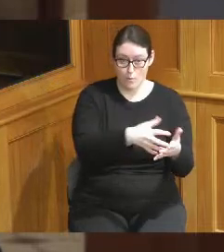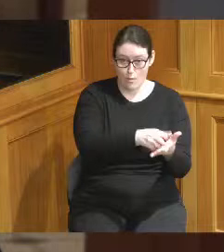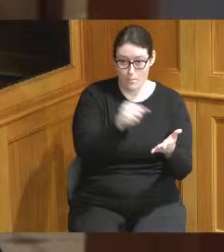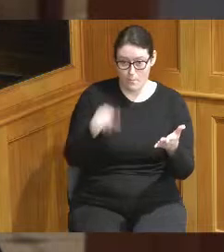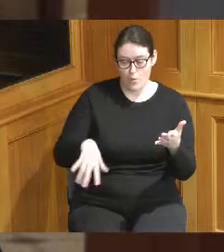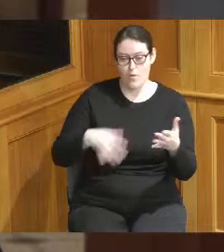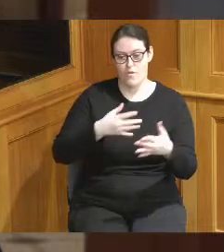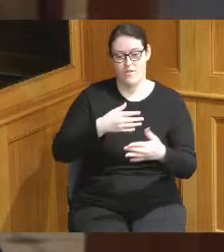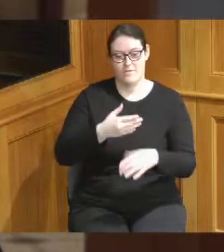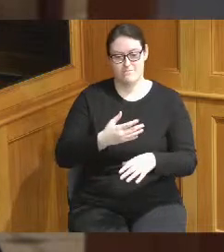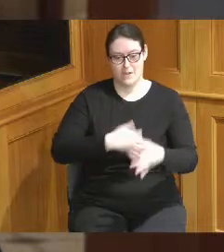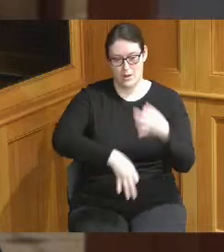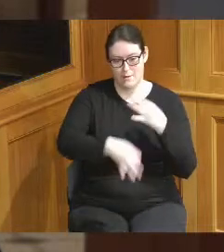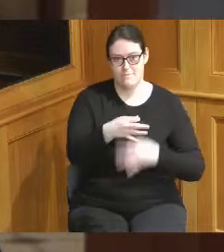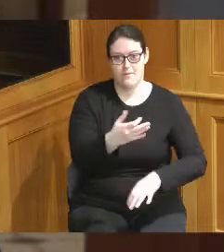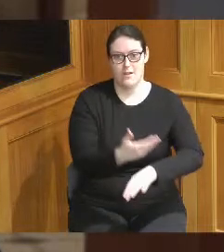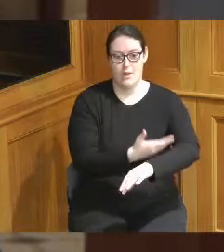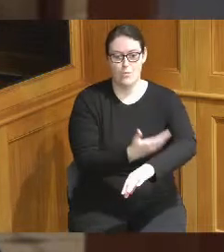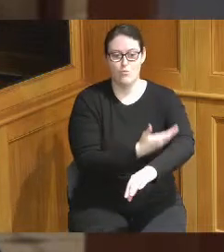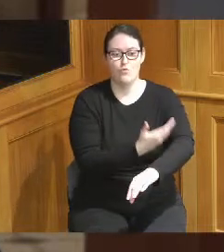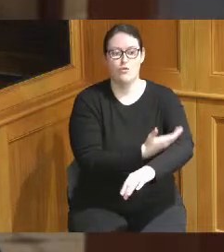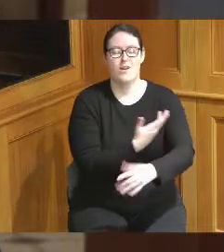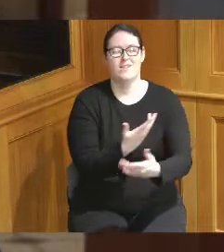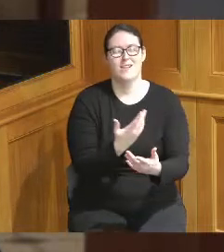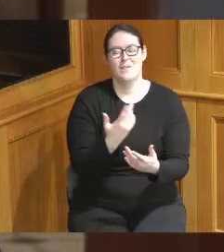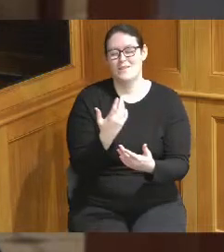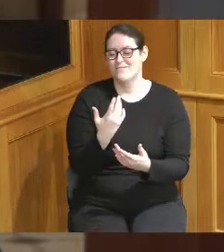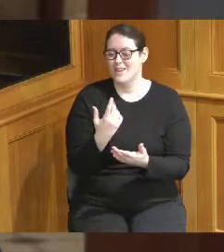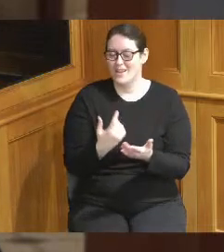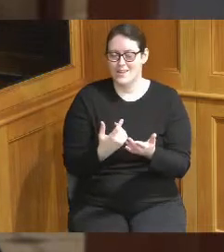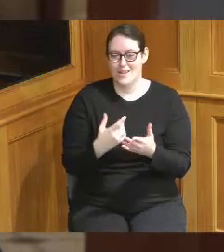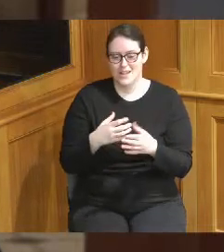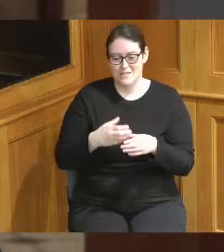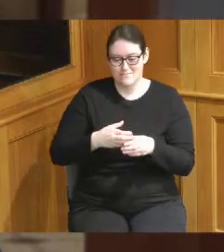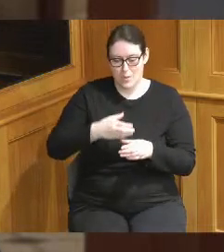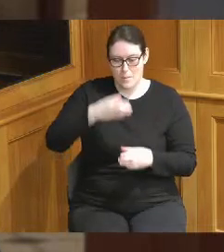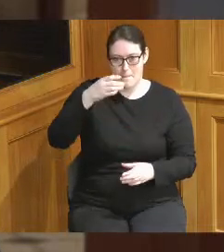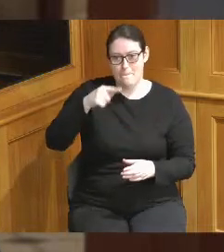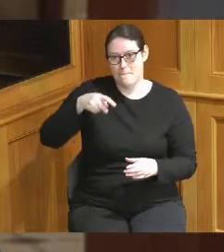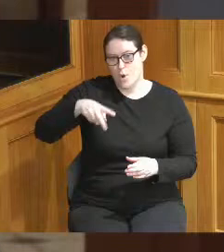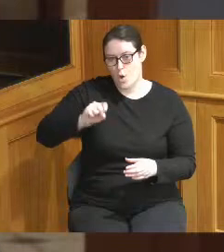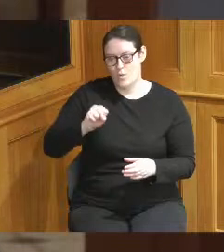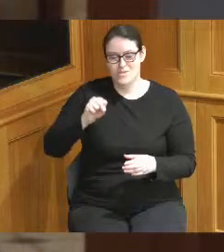healthy development and prevent behavioral and mental health problems it was a a youth webinar